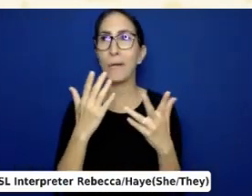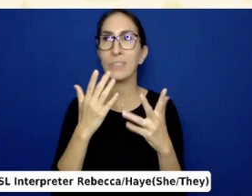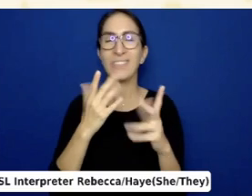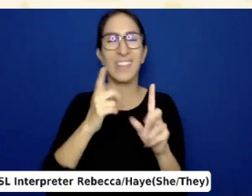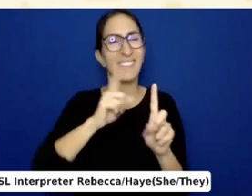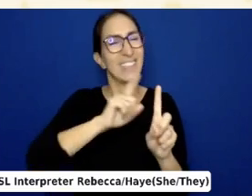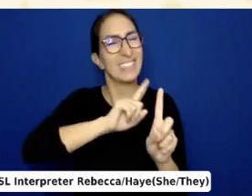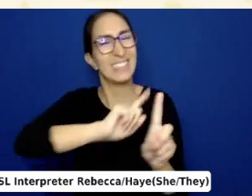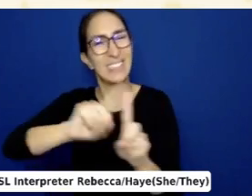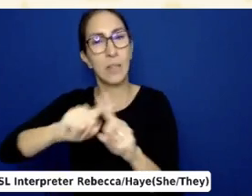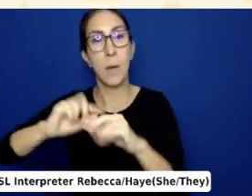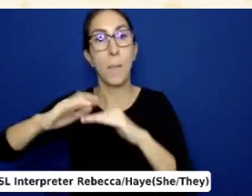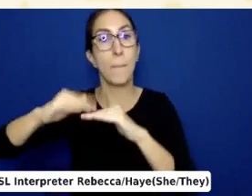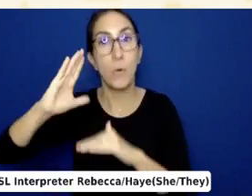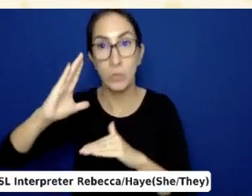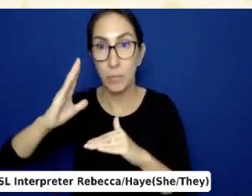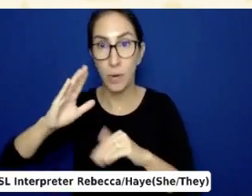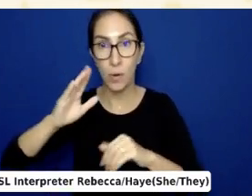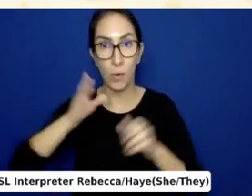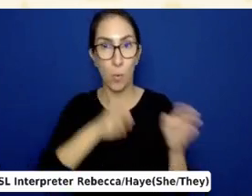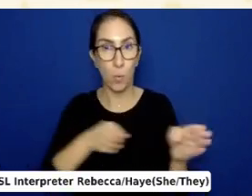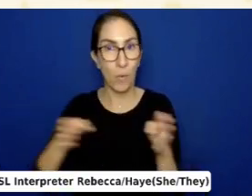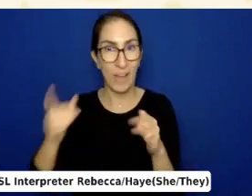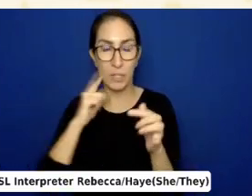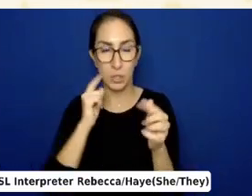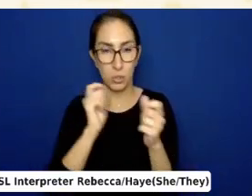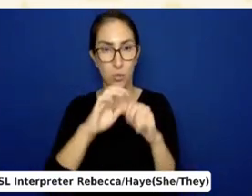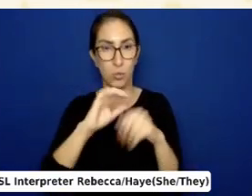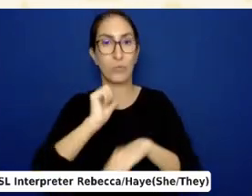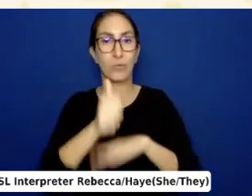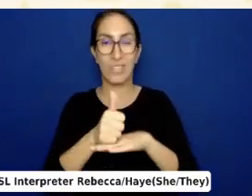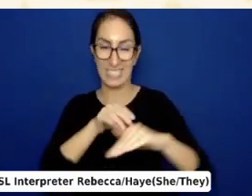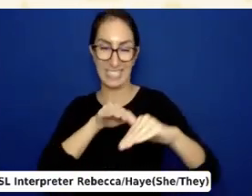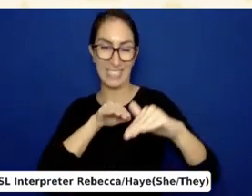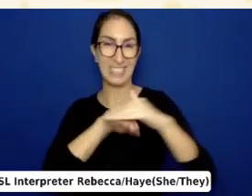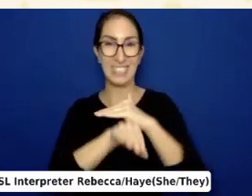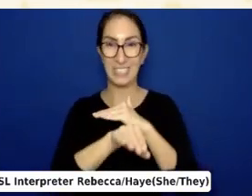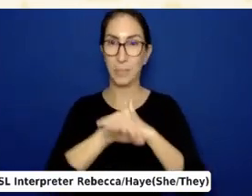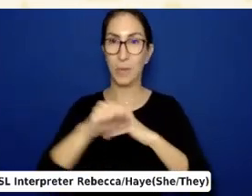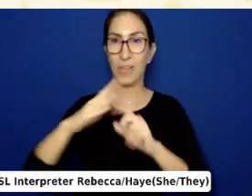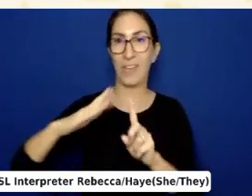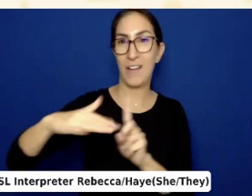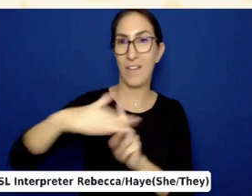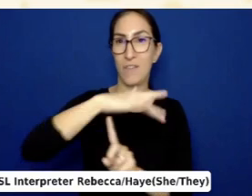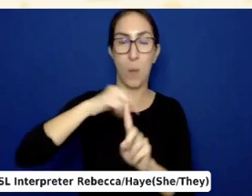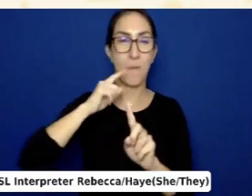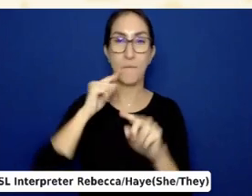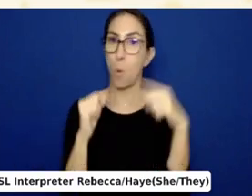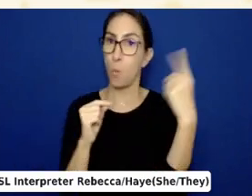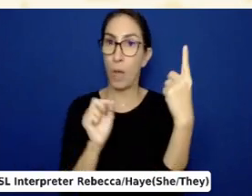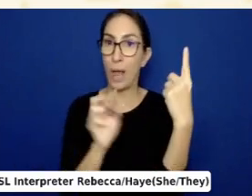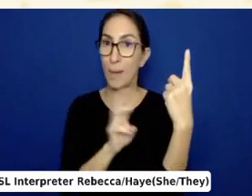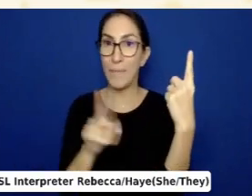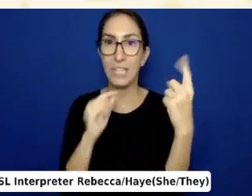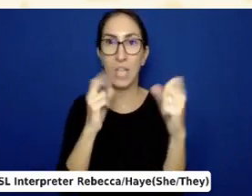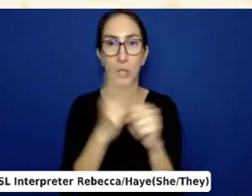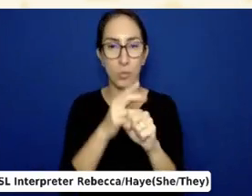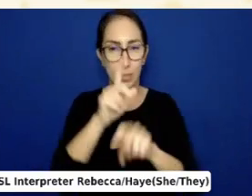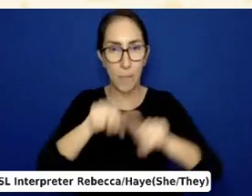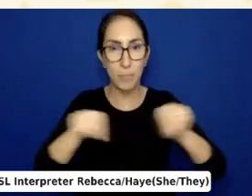that can help us to create accessible environments in a specific page that is using multiple components that are complex.